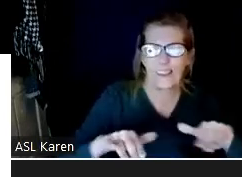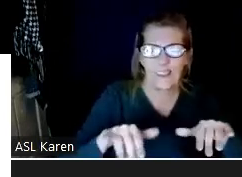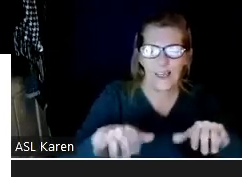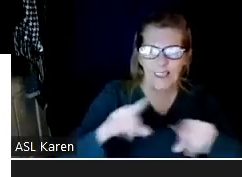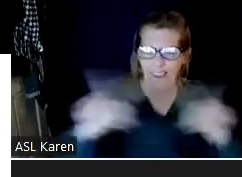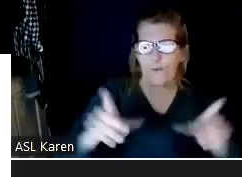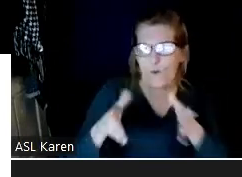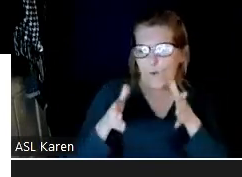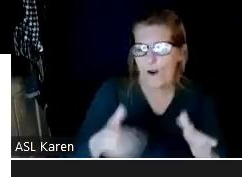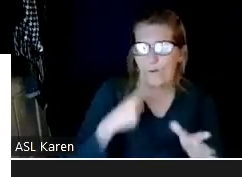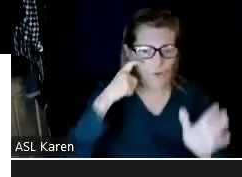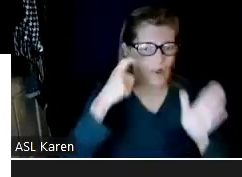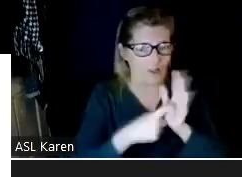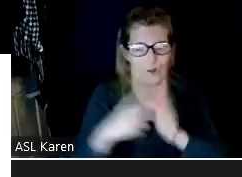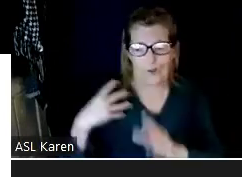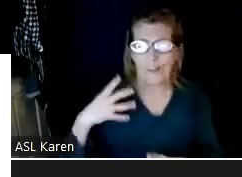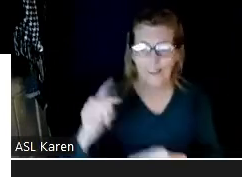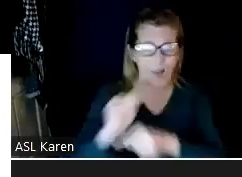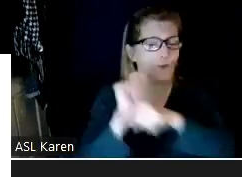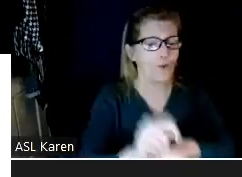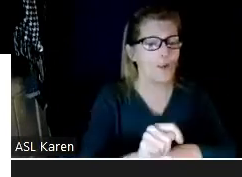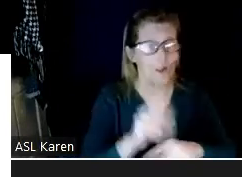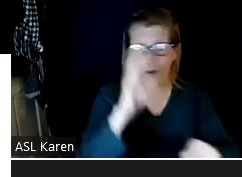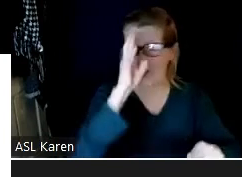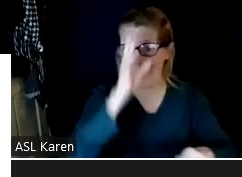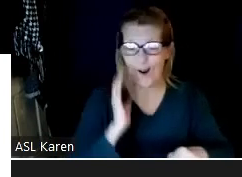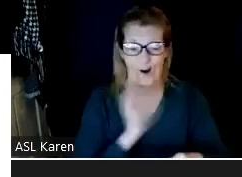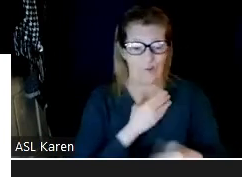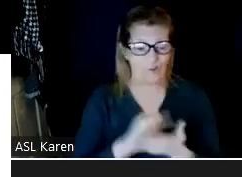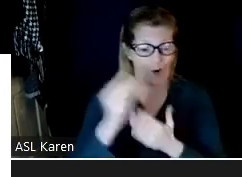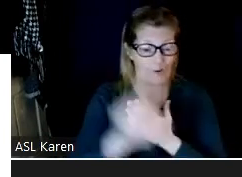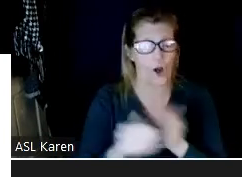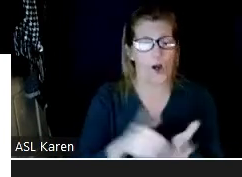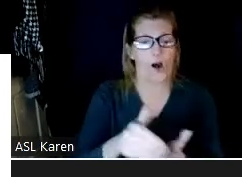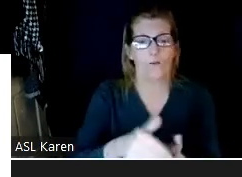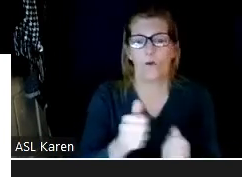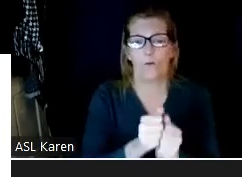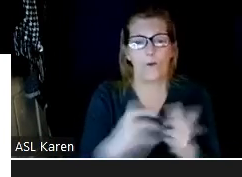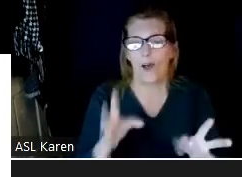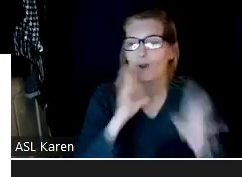As we recognize traditionally agency to created our programming, oftentimes without talking to our customers.